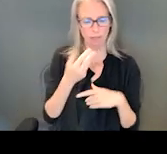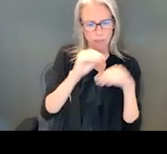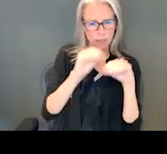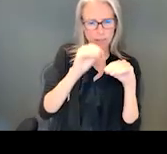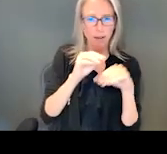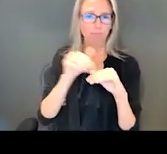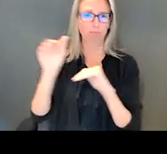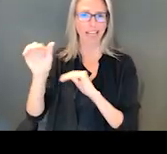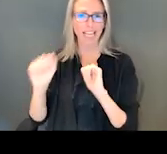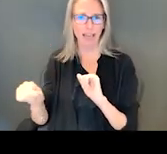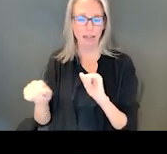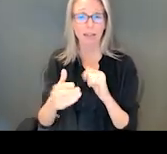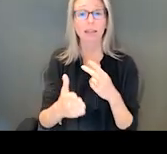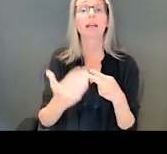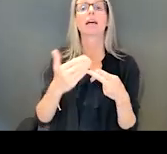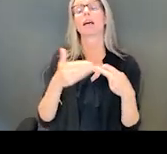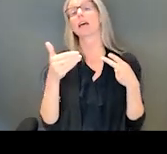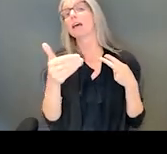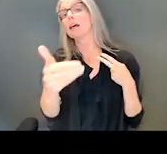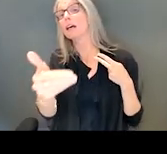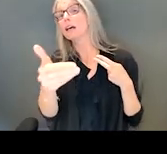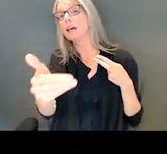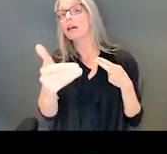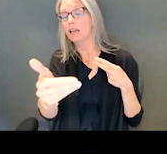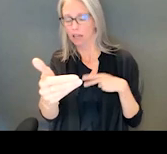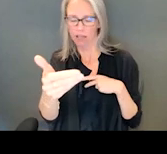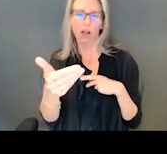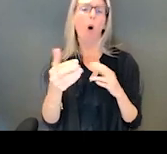By no means are we the first, to be doing accessibility auditing. There's amazing work